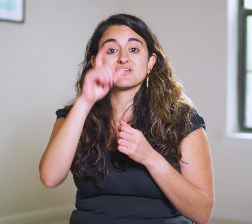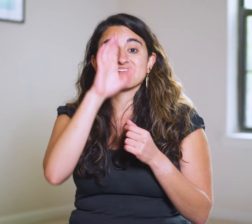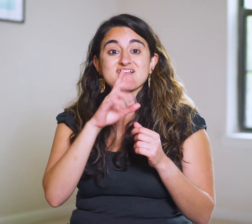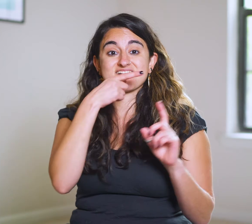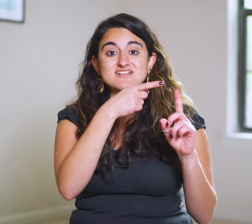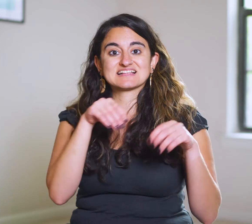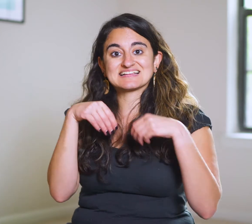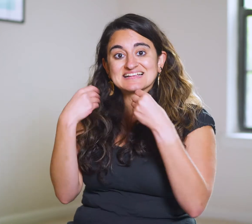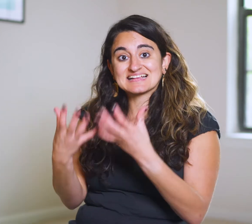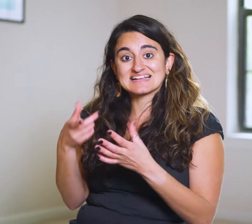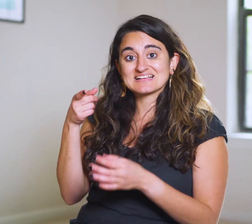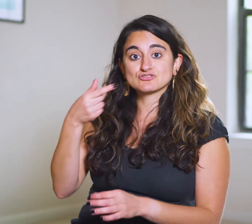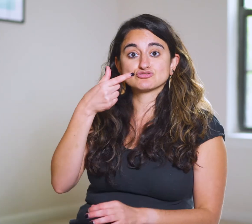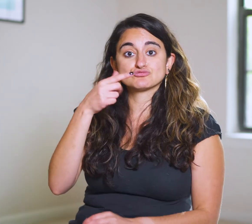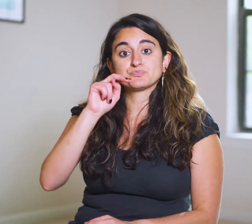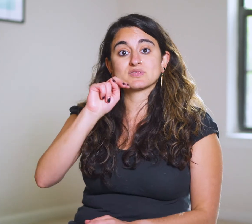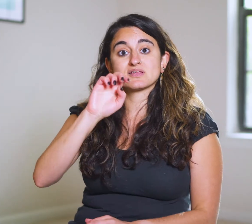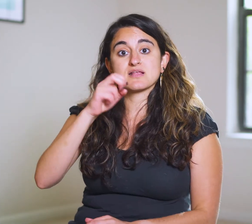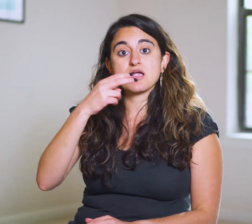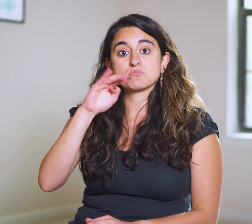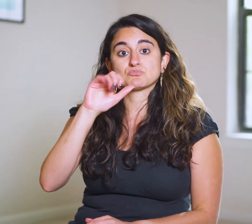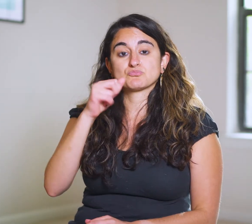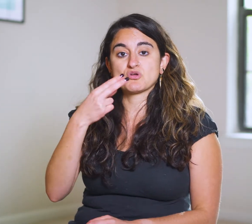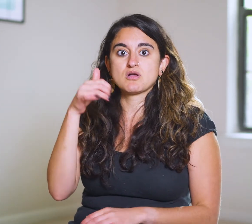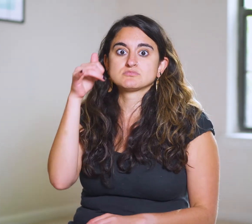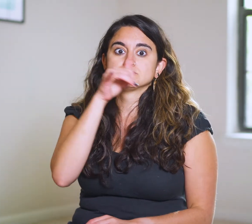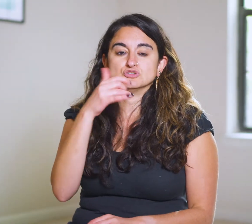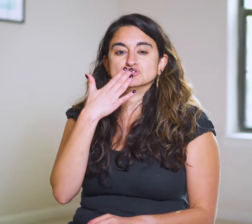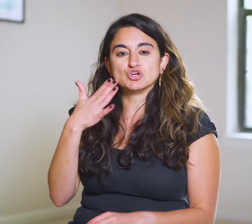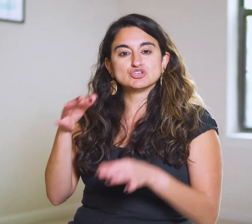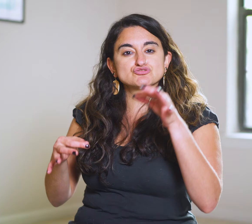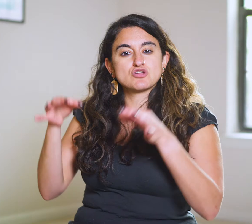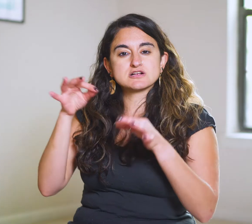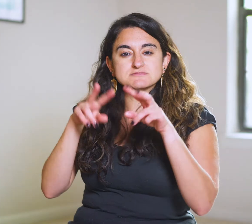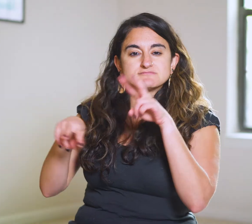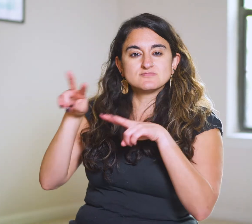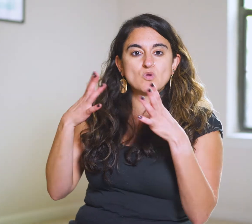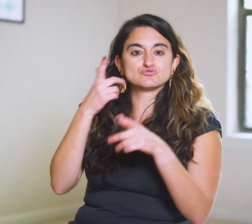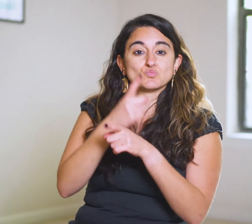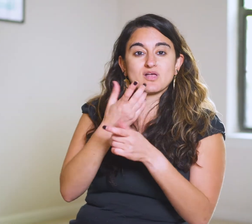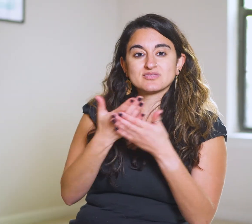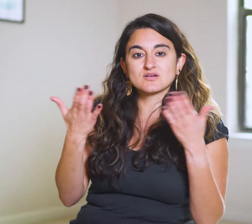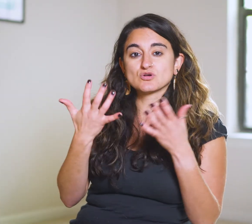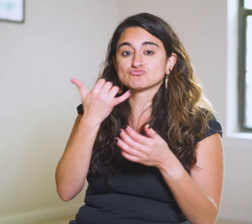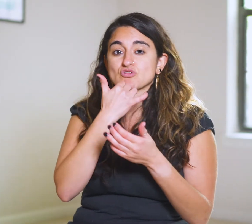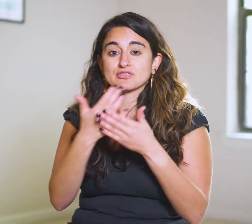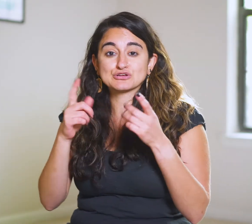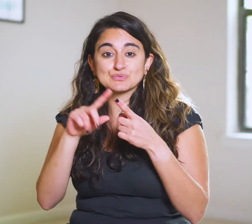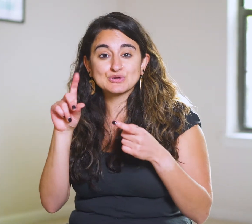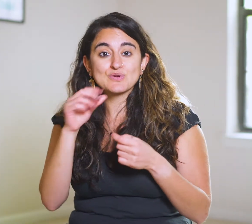God grants Nehemiah incredible discernment